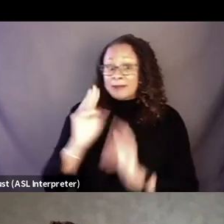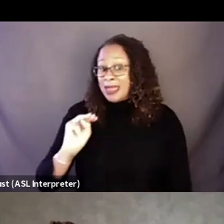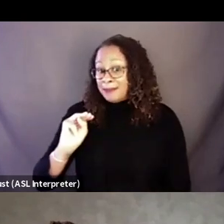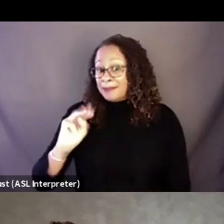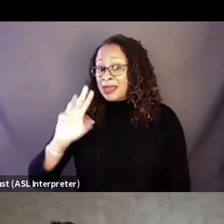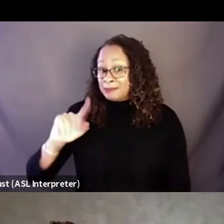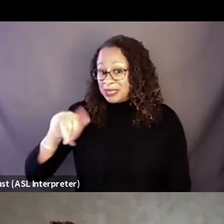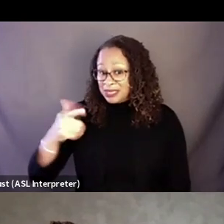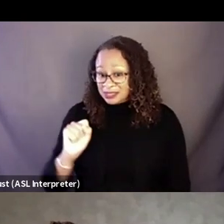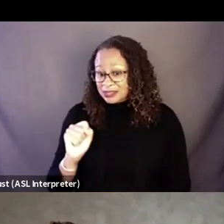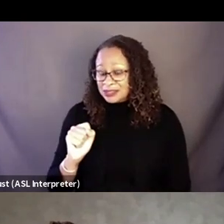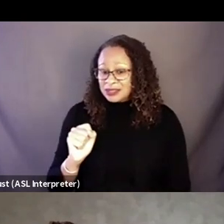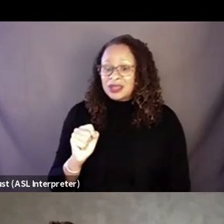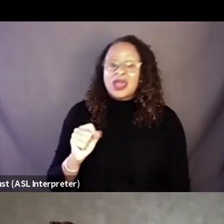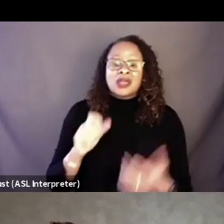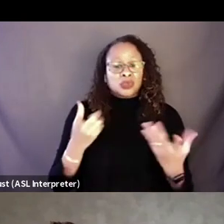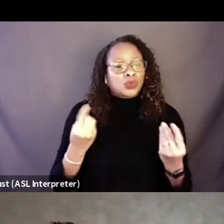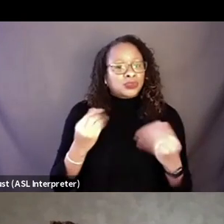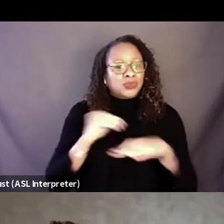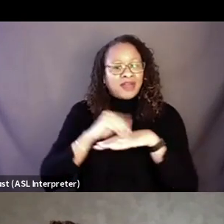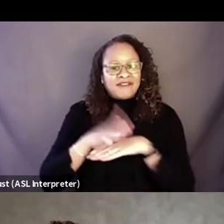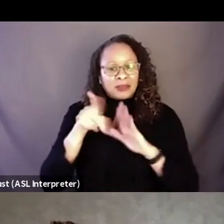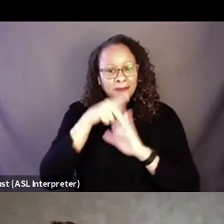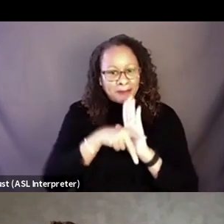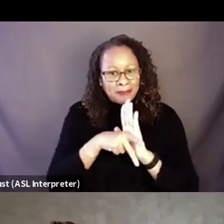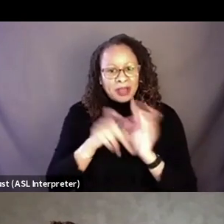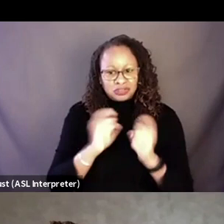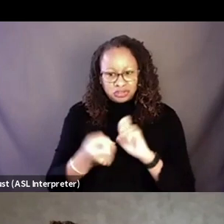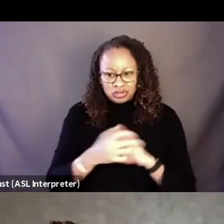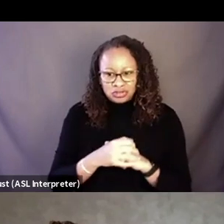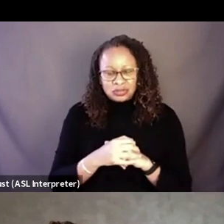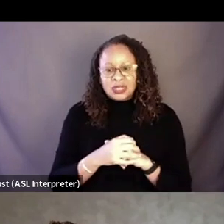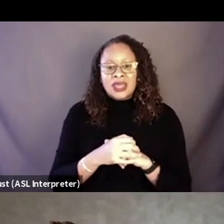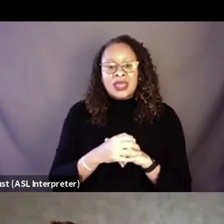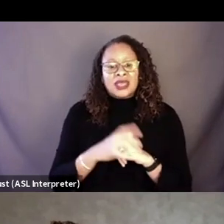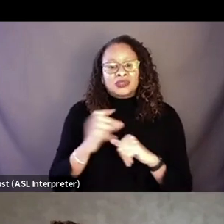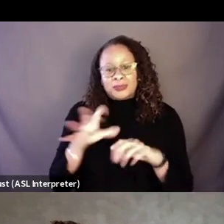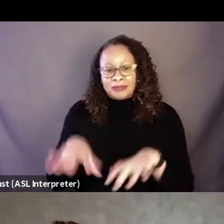We're able to actually effect policy change. We've been able to reclaim like grabbed land by politicians